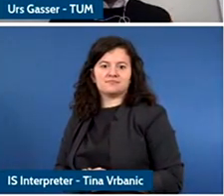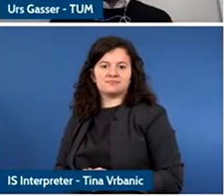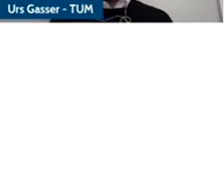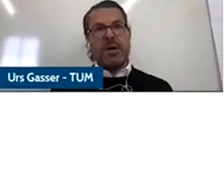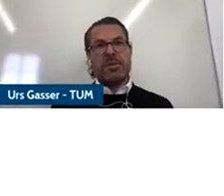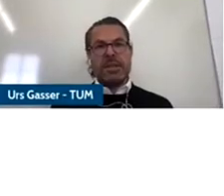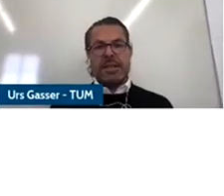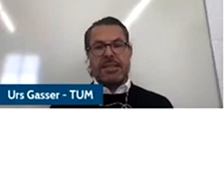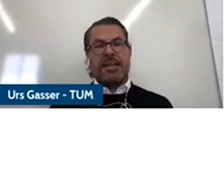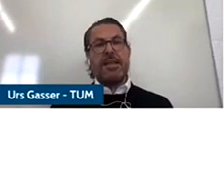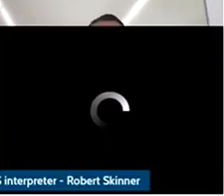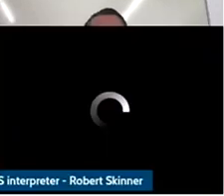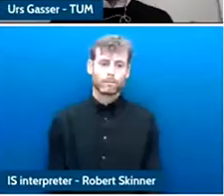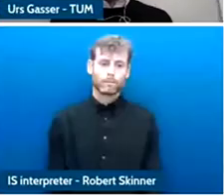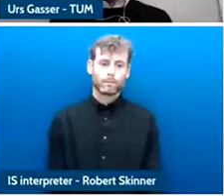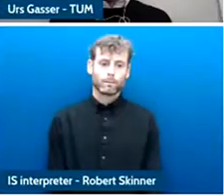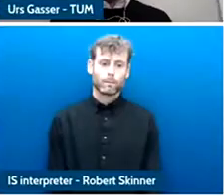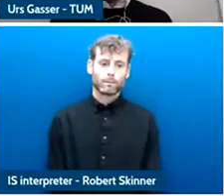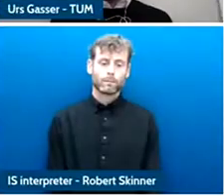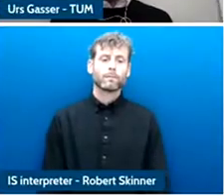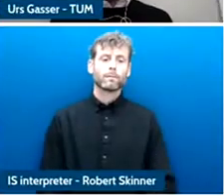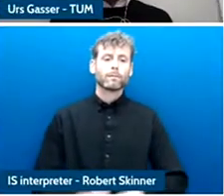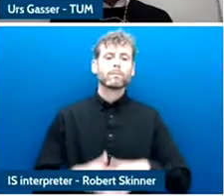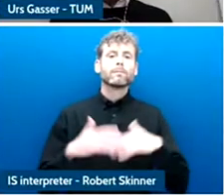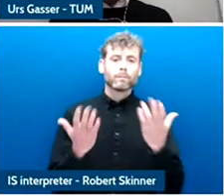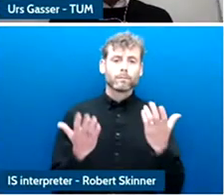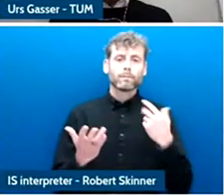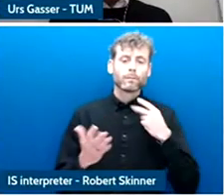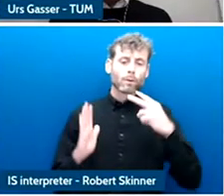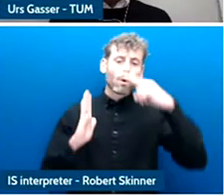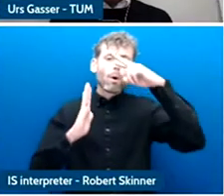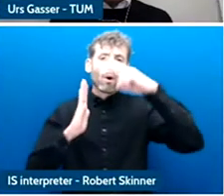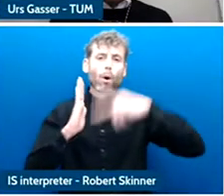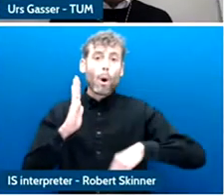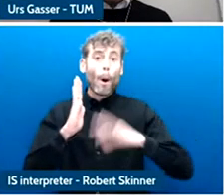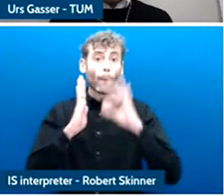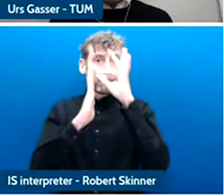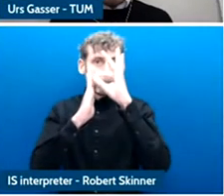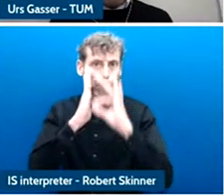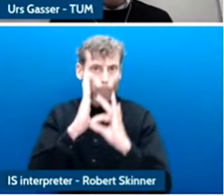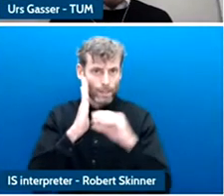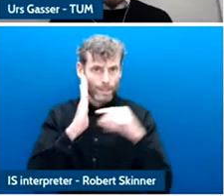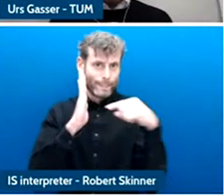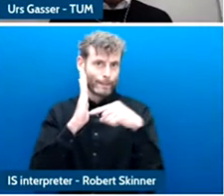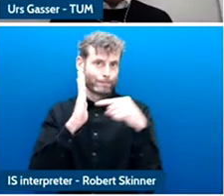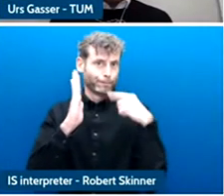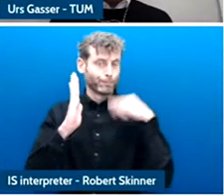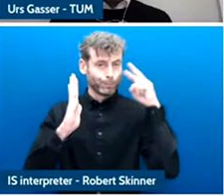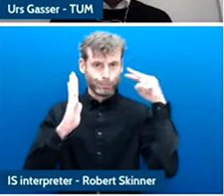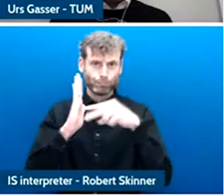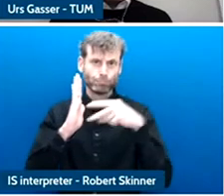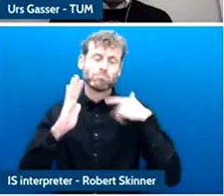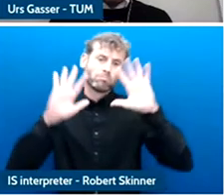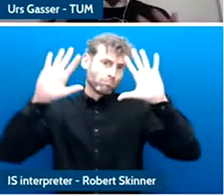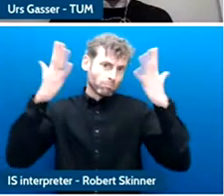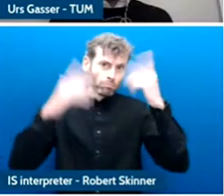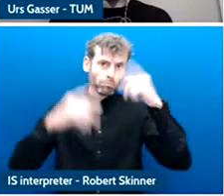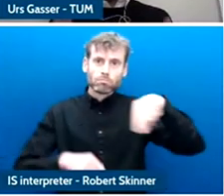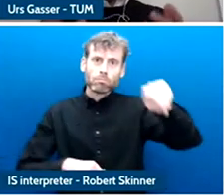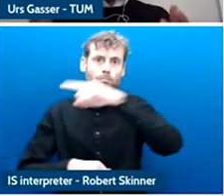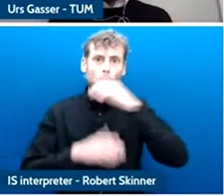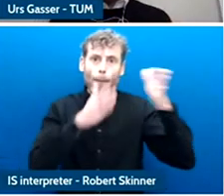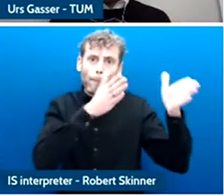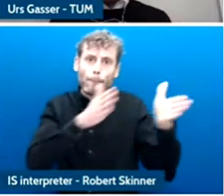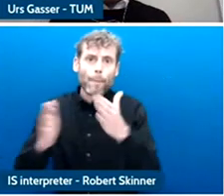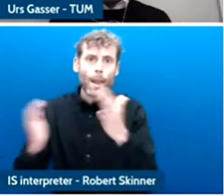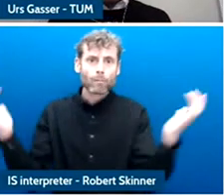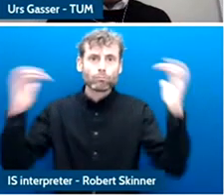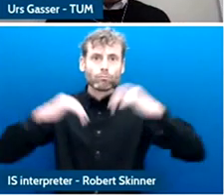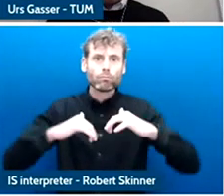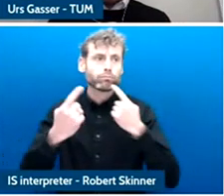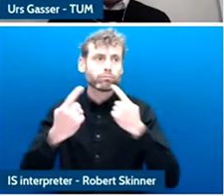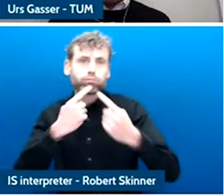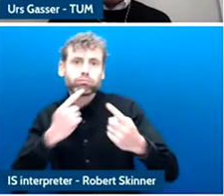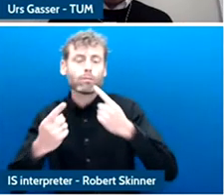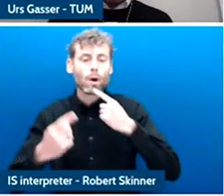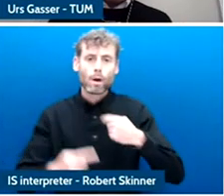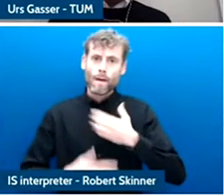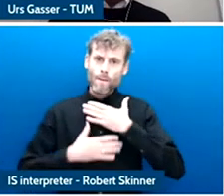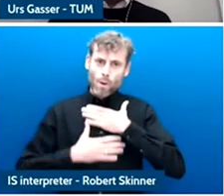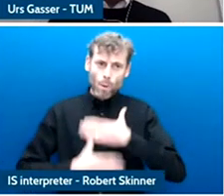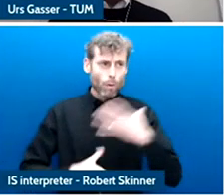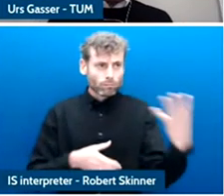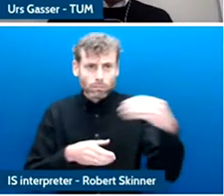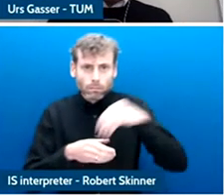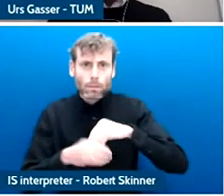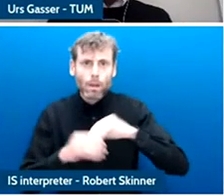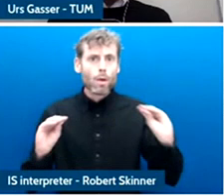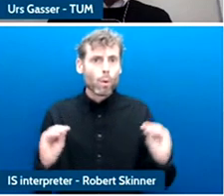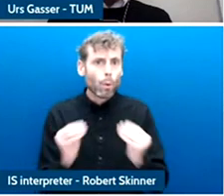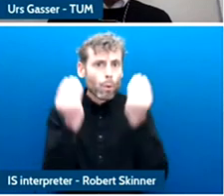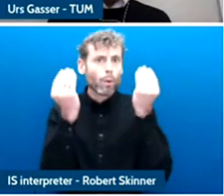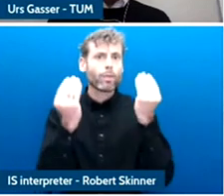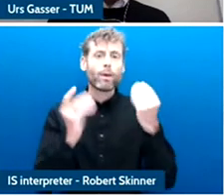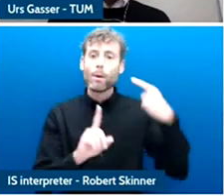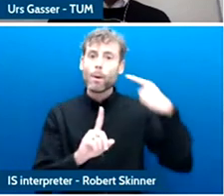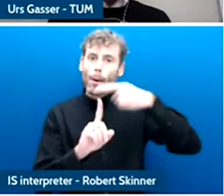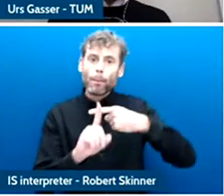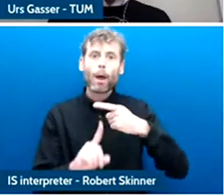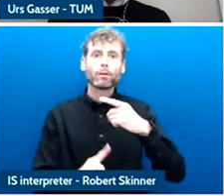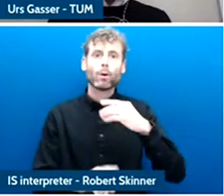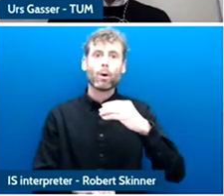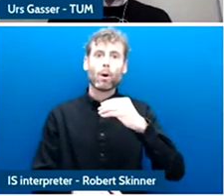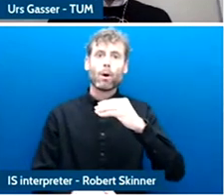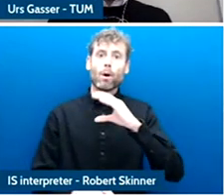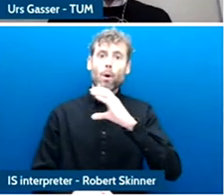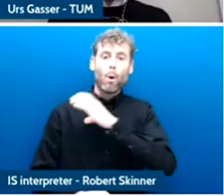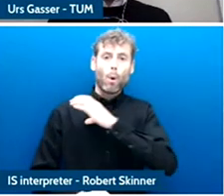and again, I would like to applaud the organizers of the forum to invite young